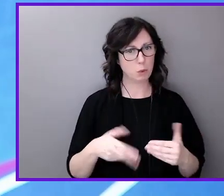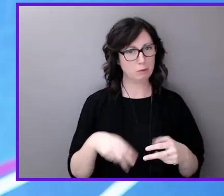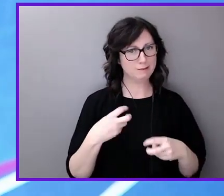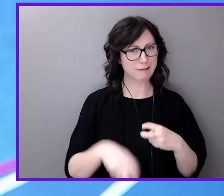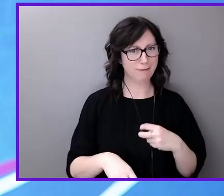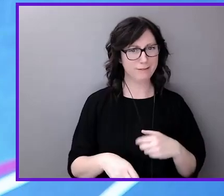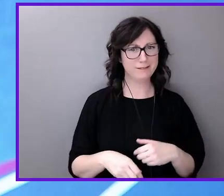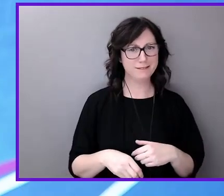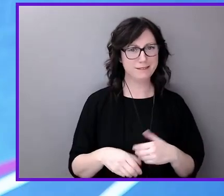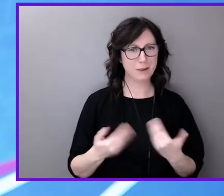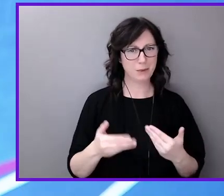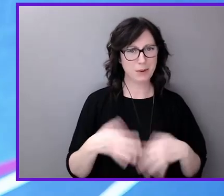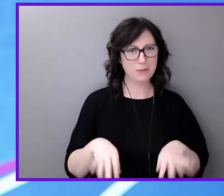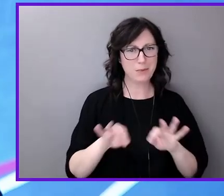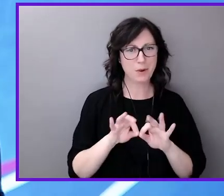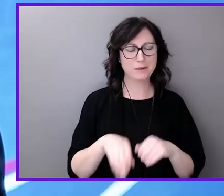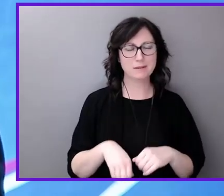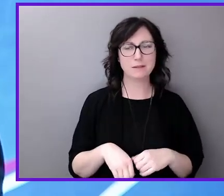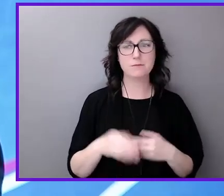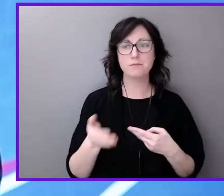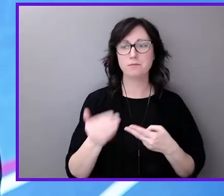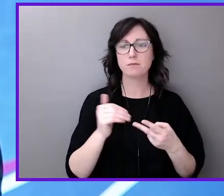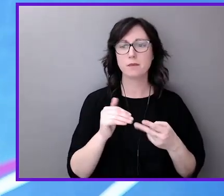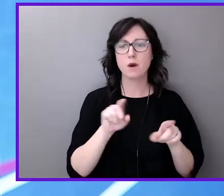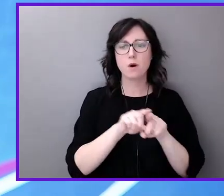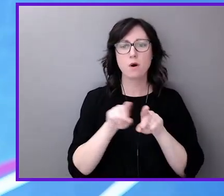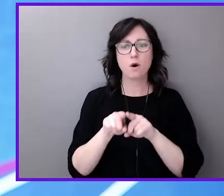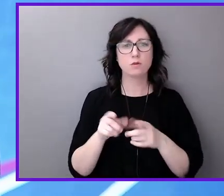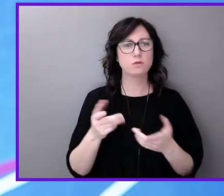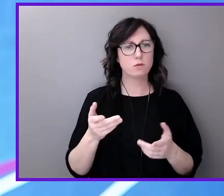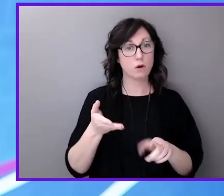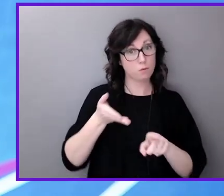We need also to question the notion of professionalism and artistic